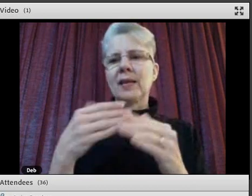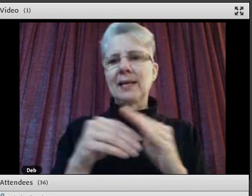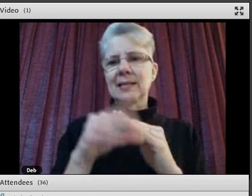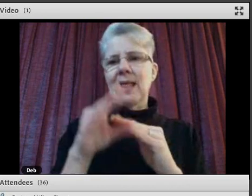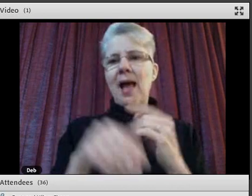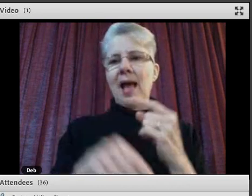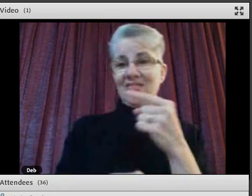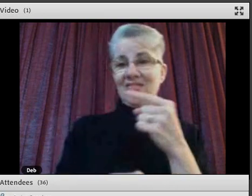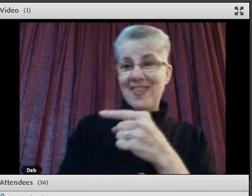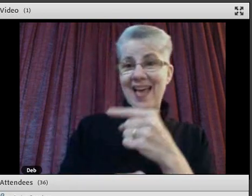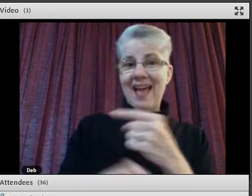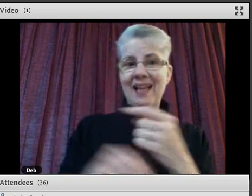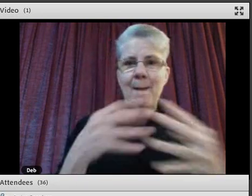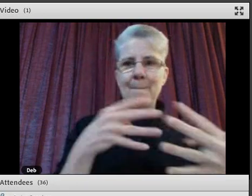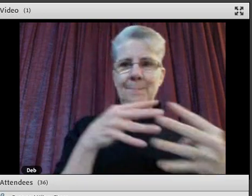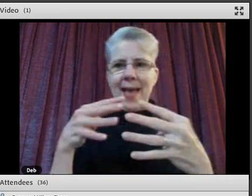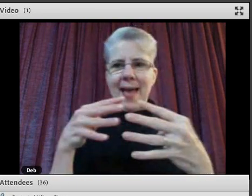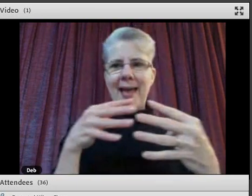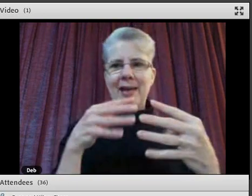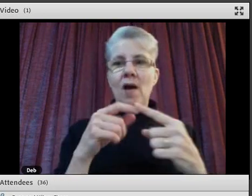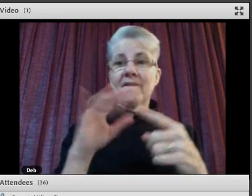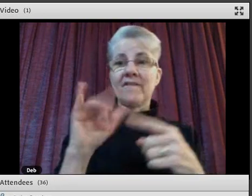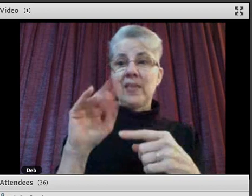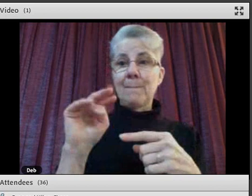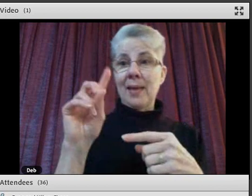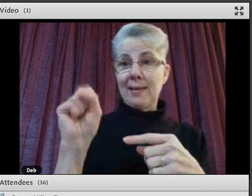the Battle of the Bands.